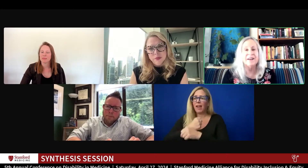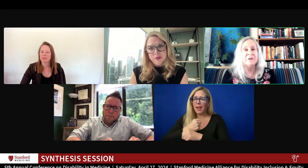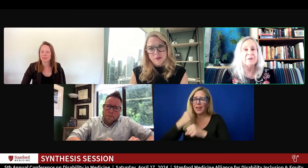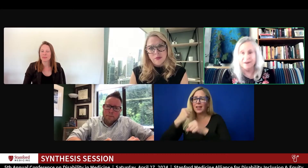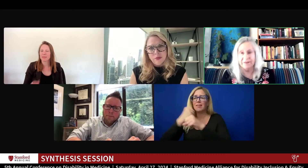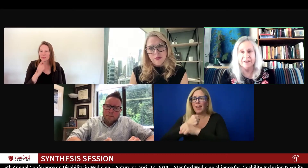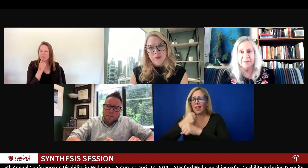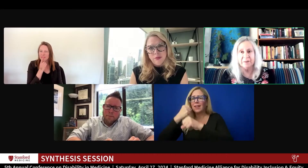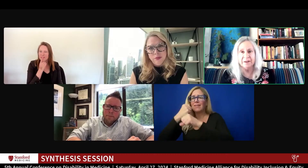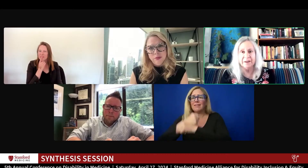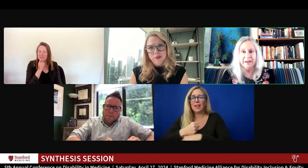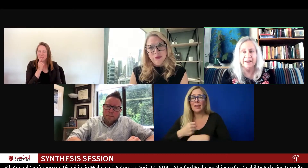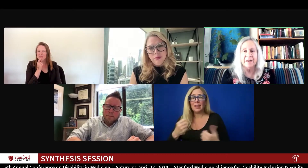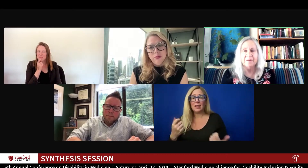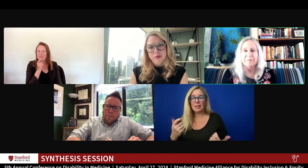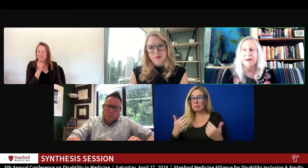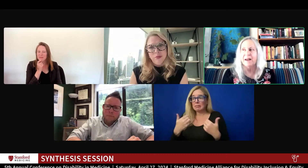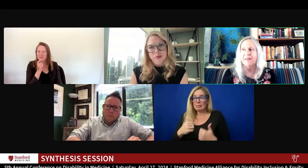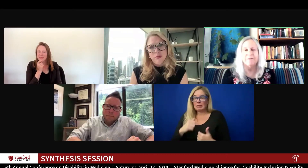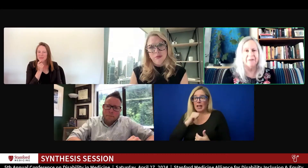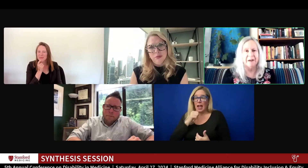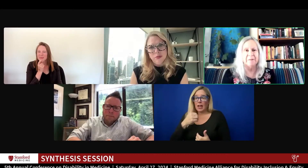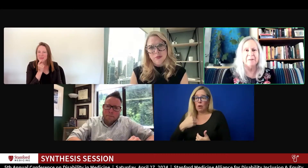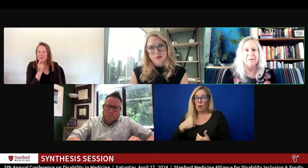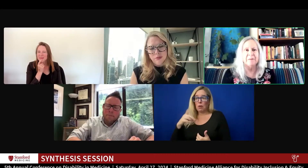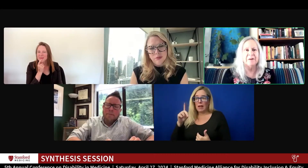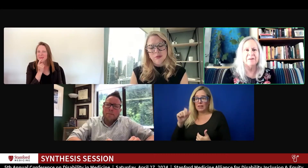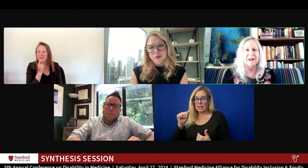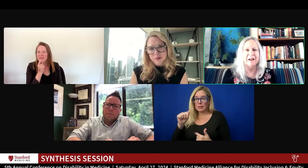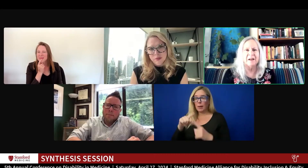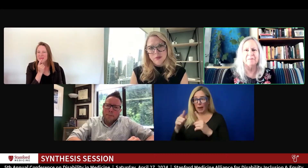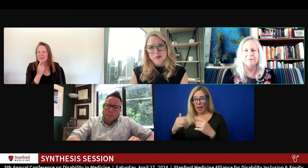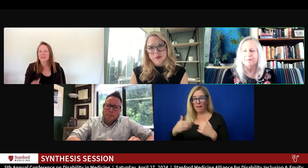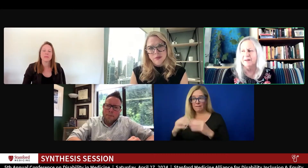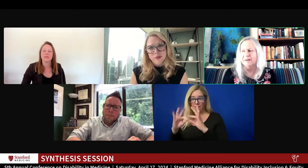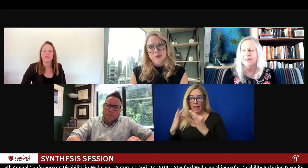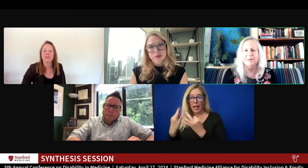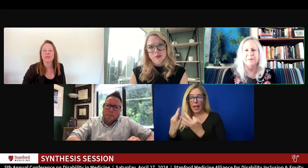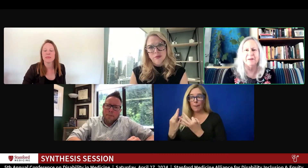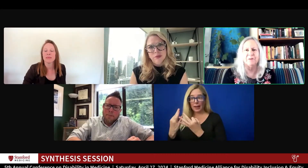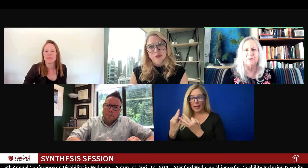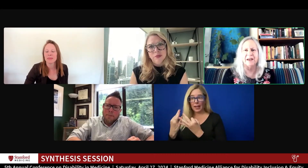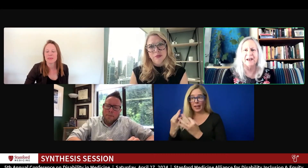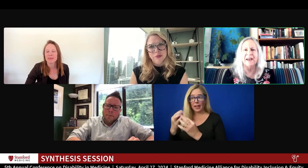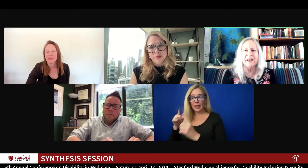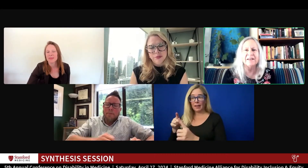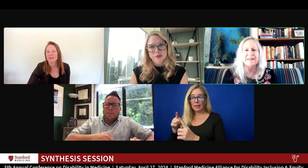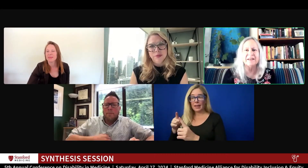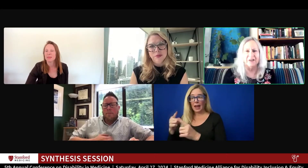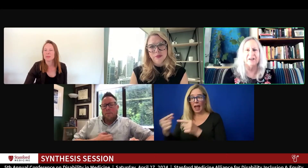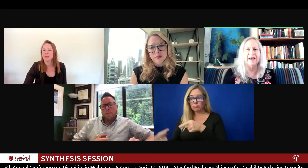don't have a disability, but I have a family member that I've spent four decades caretaking.